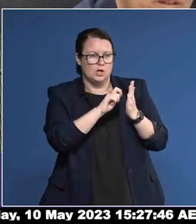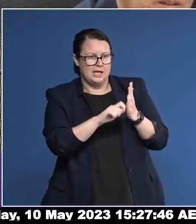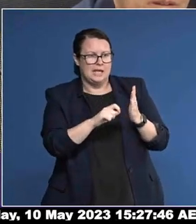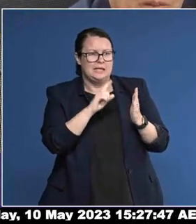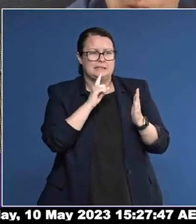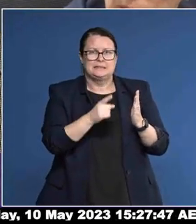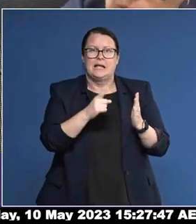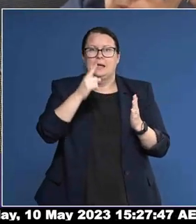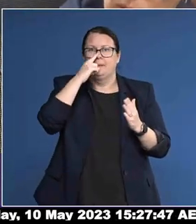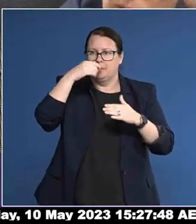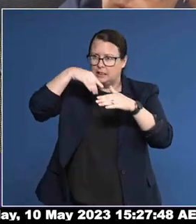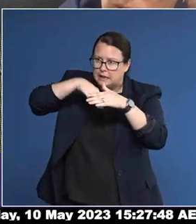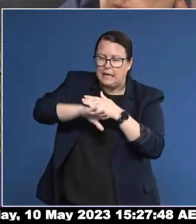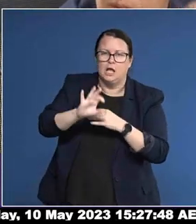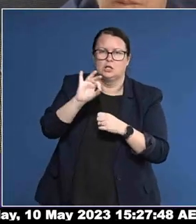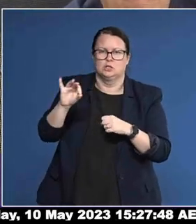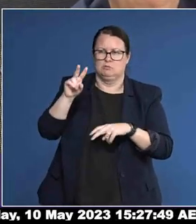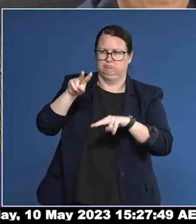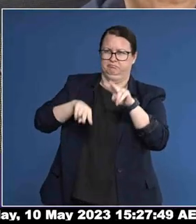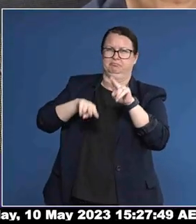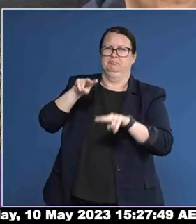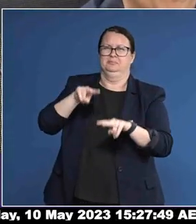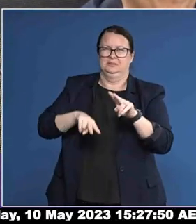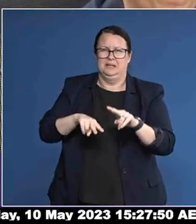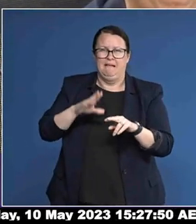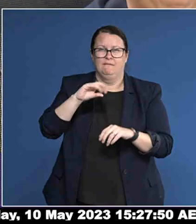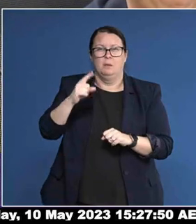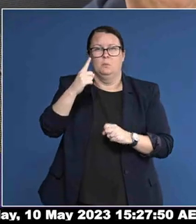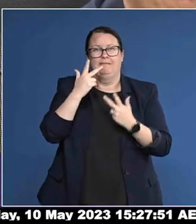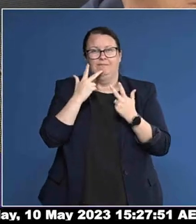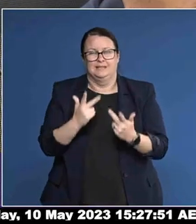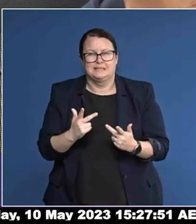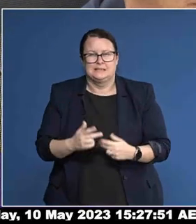the state of somebody's home on one visit, would you agree with me that there may be